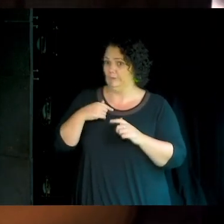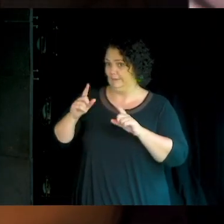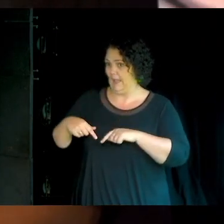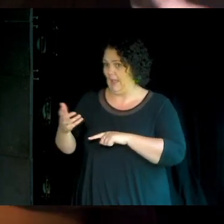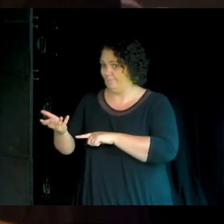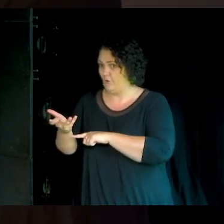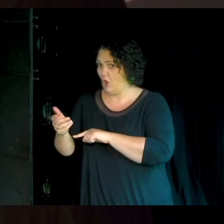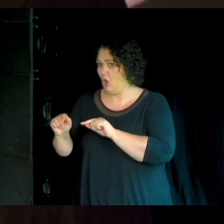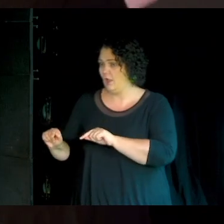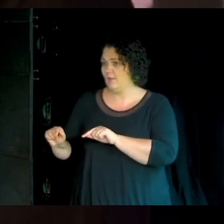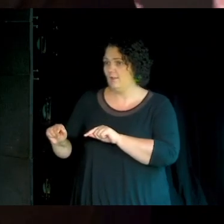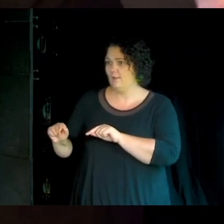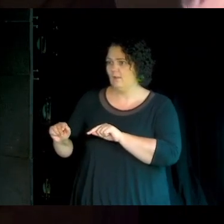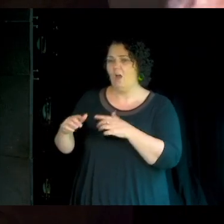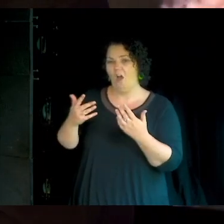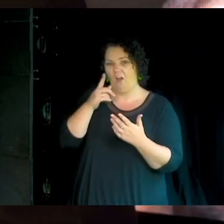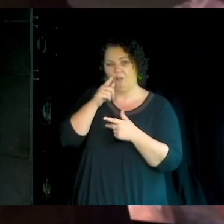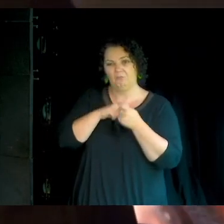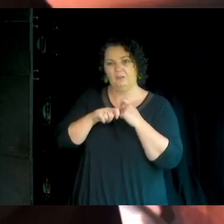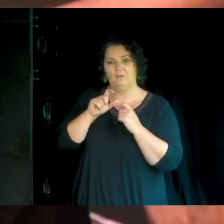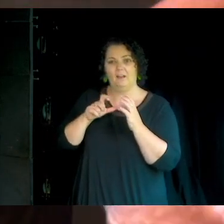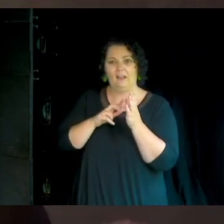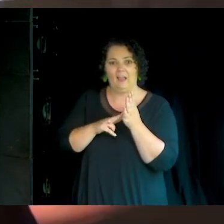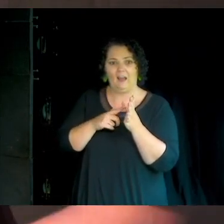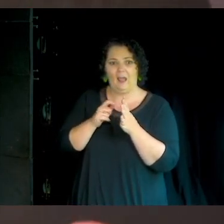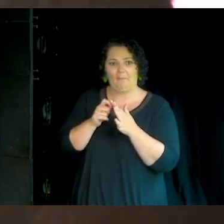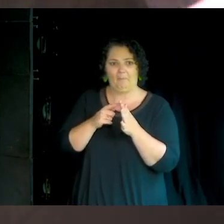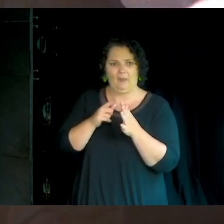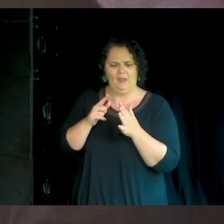it could turn into a canape okay I add a little bit of chili and